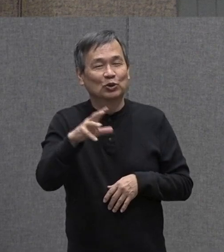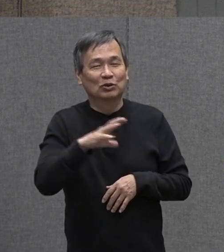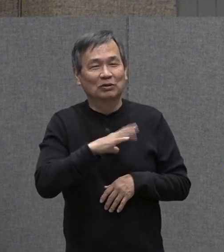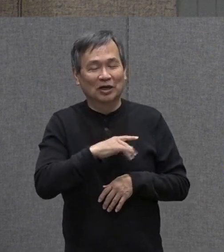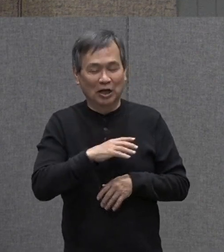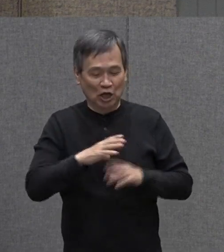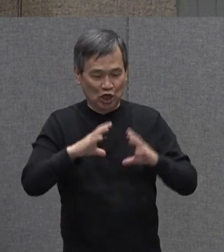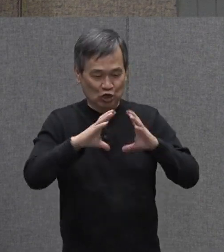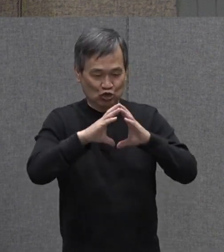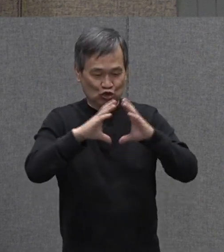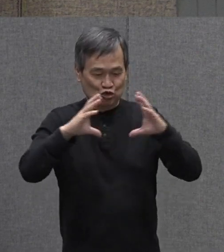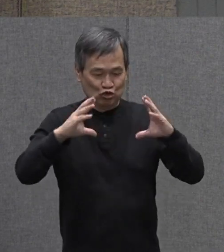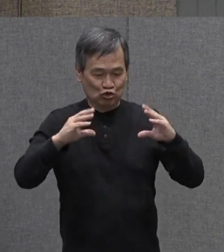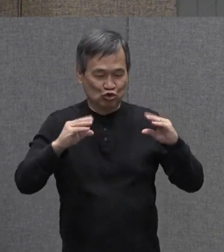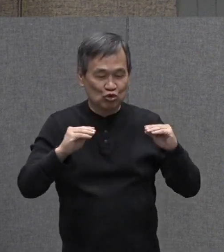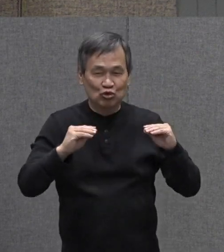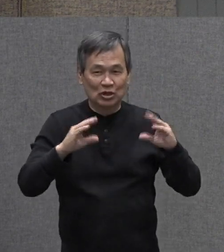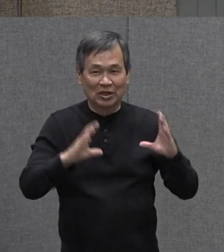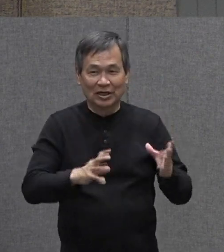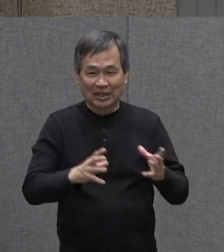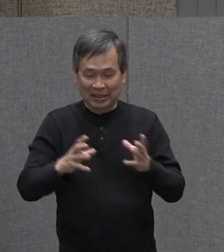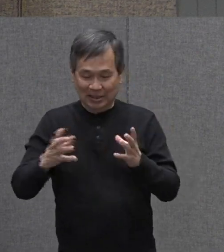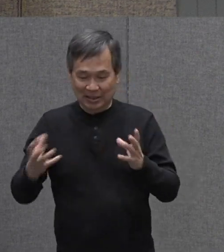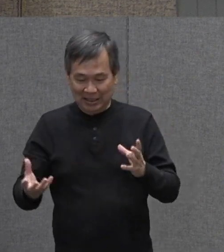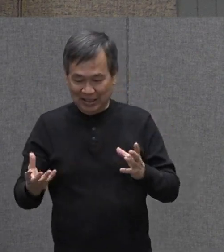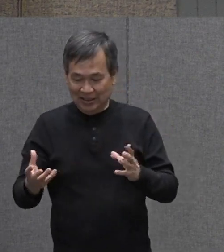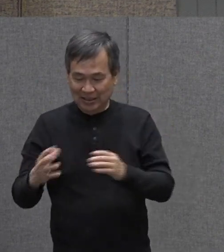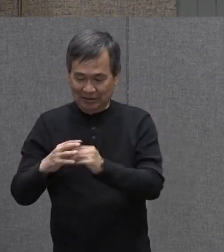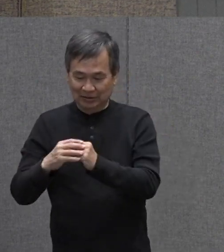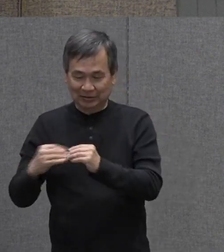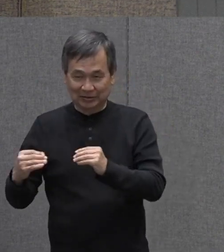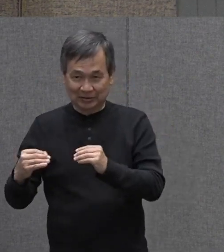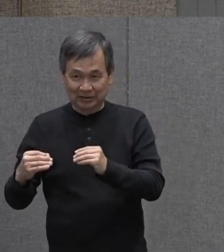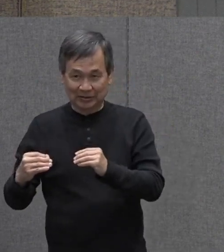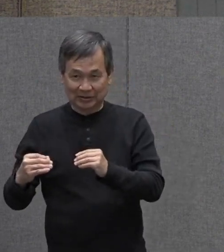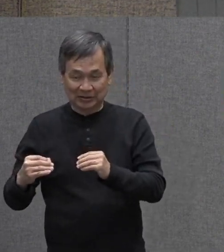And, this. I will move these fruits away.